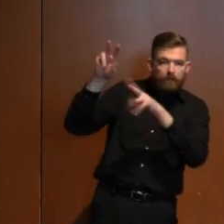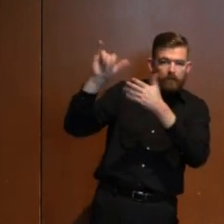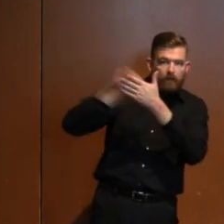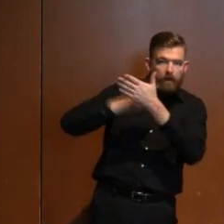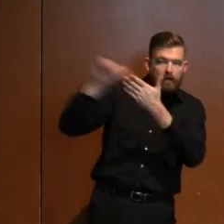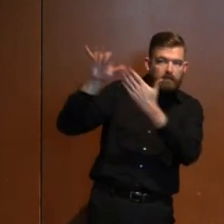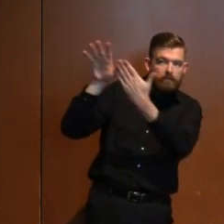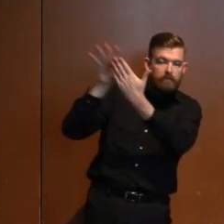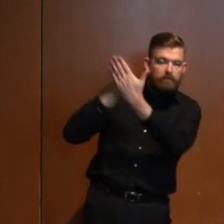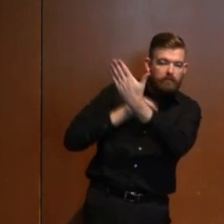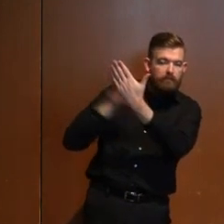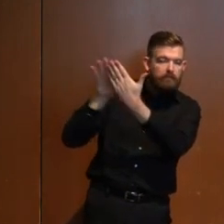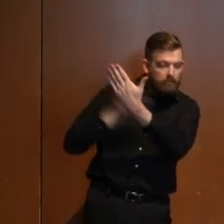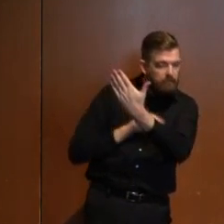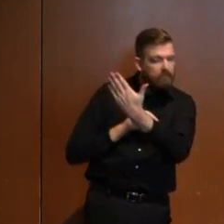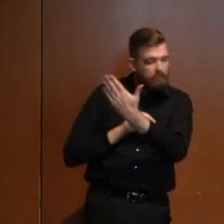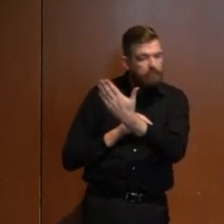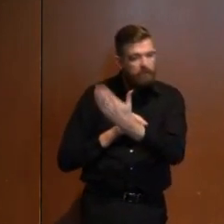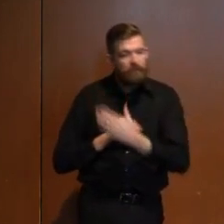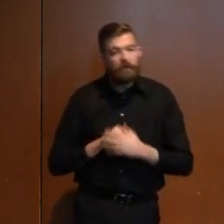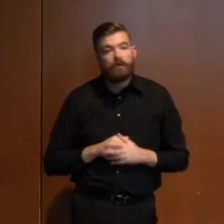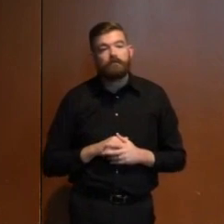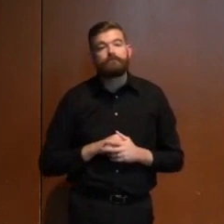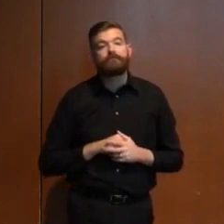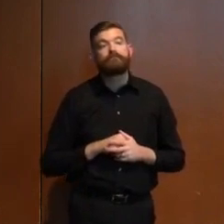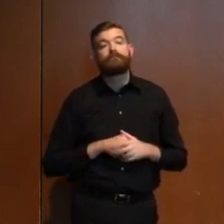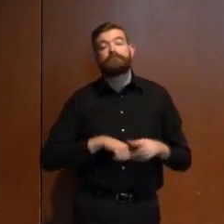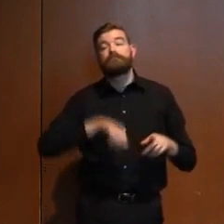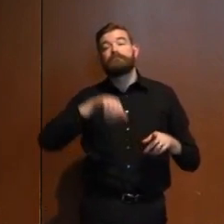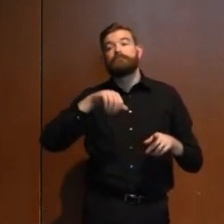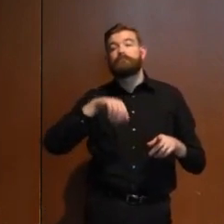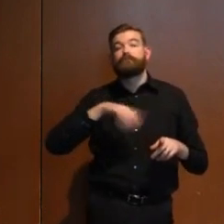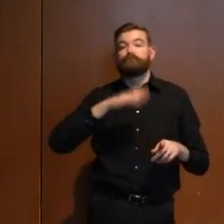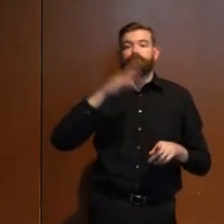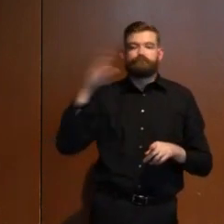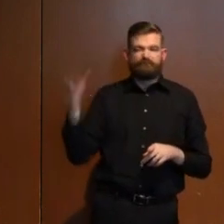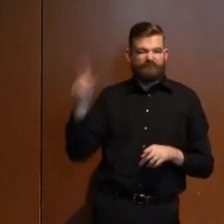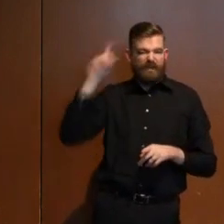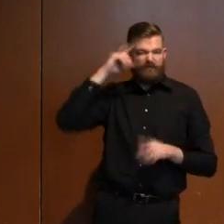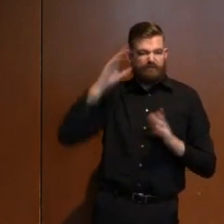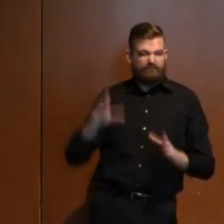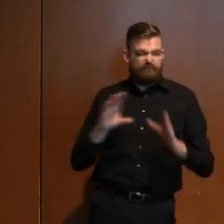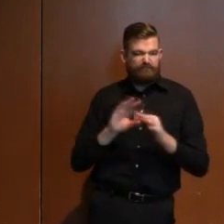NEW JERSEY WILL BE ABLE TO BE BETTER PREPARED IN OUR FIELD MEDICAL STATIONS.